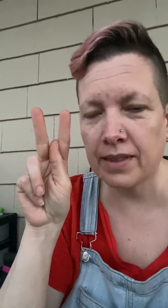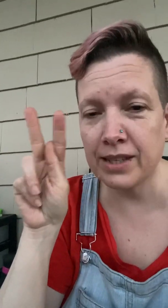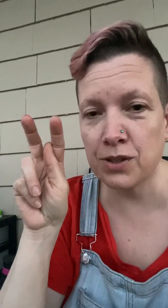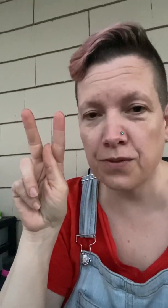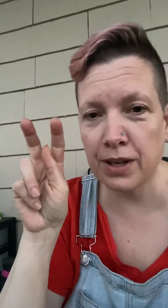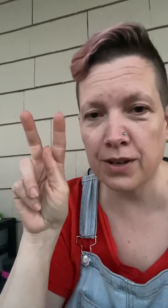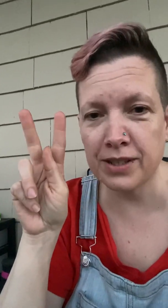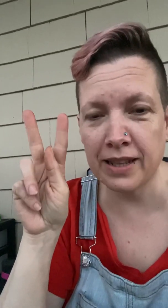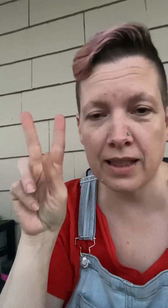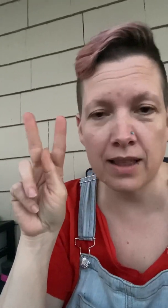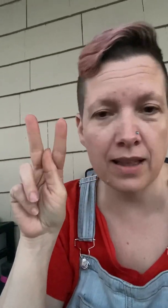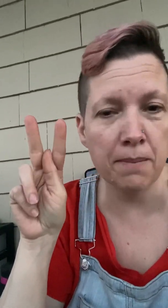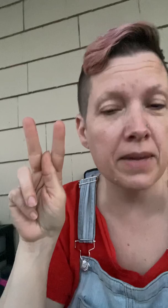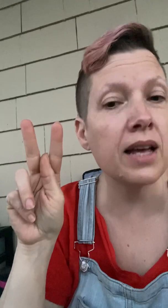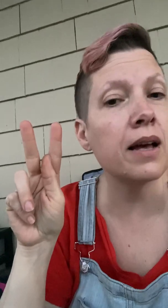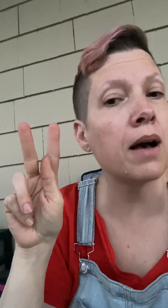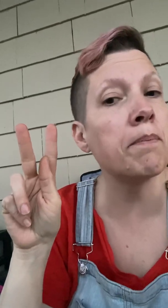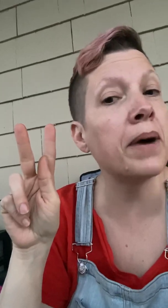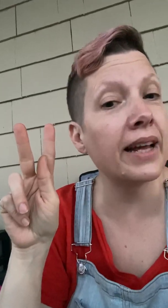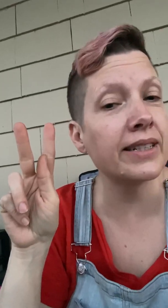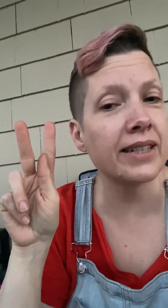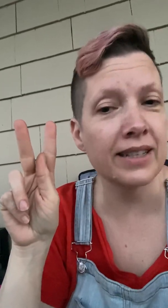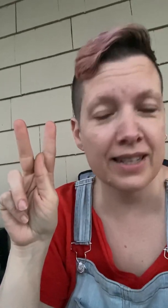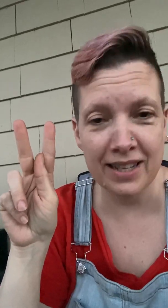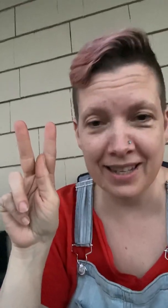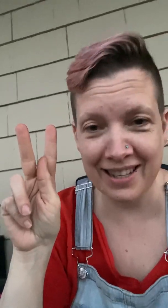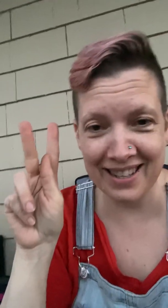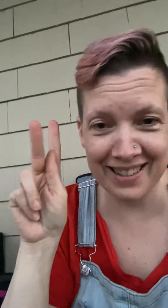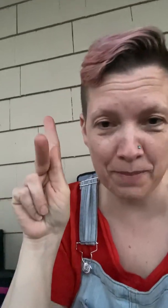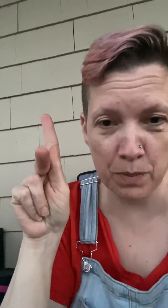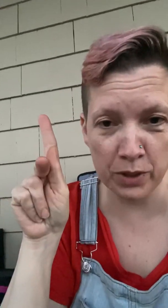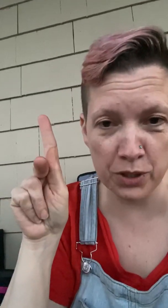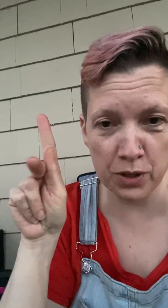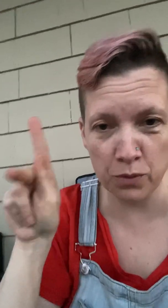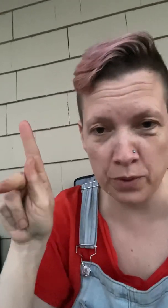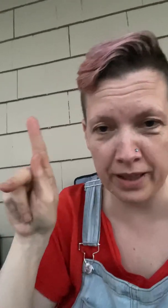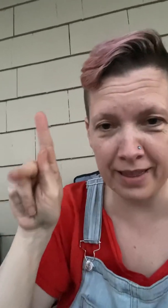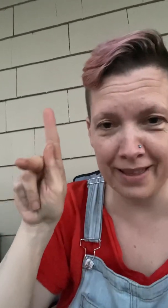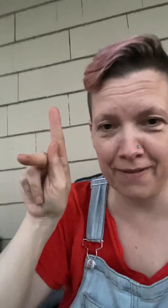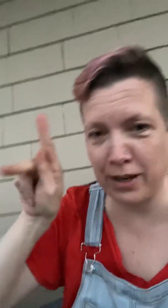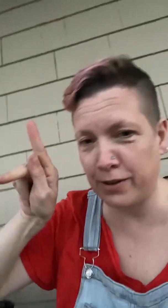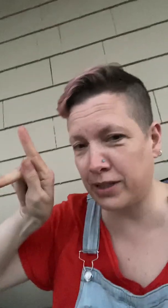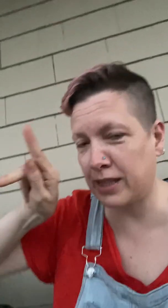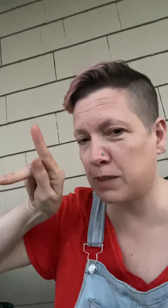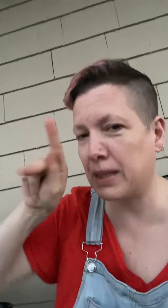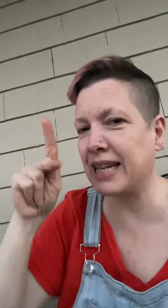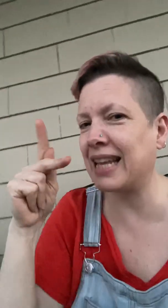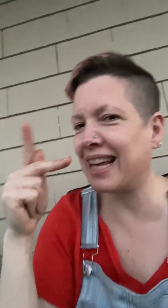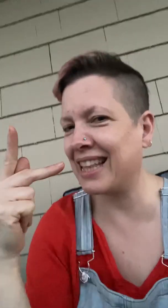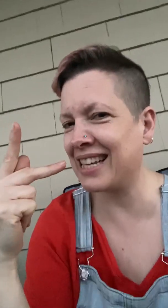These two fingers, and then the thumb. But some people do it with their fingers splayed like this.